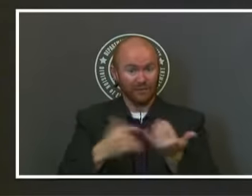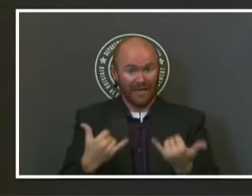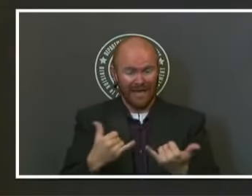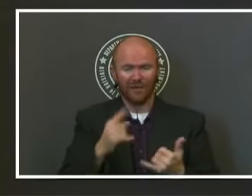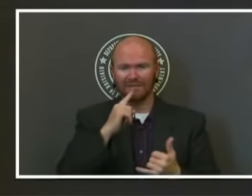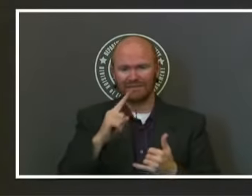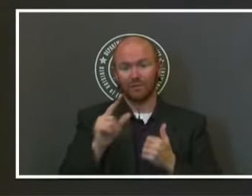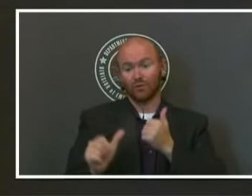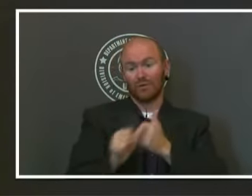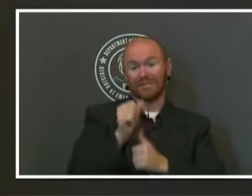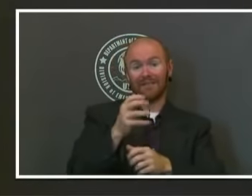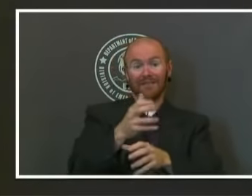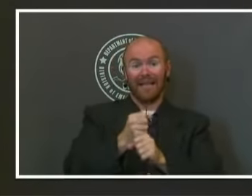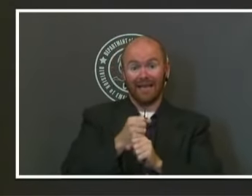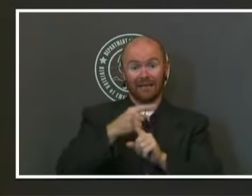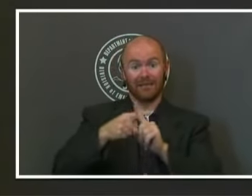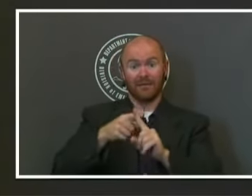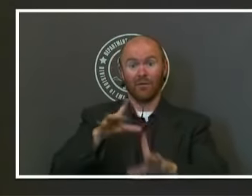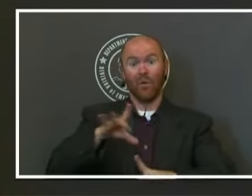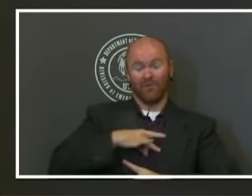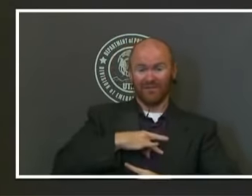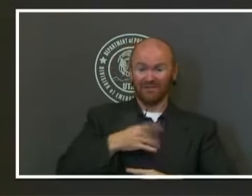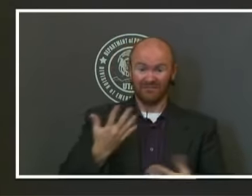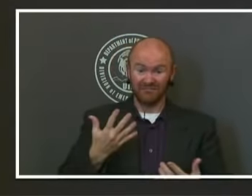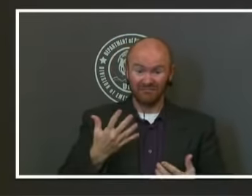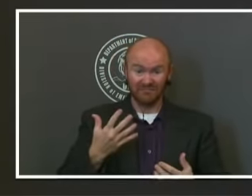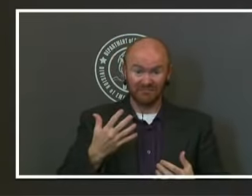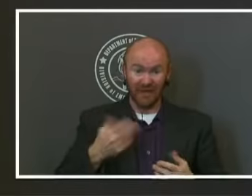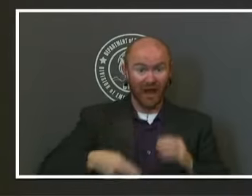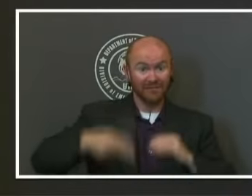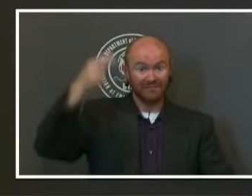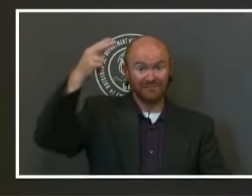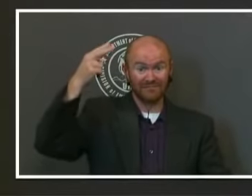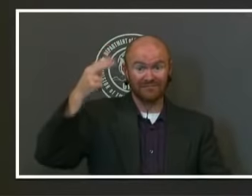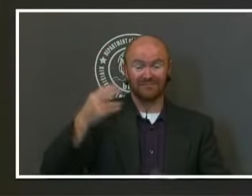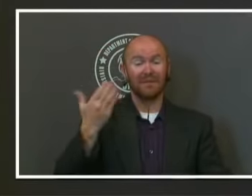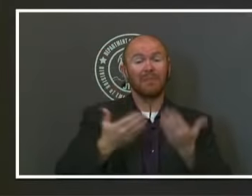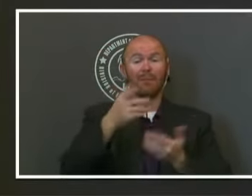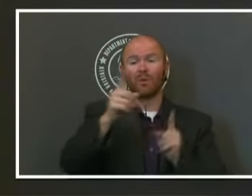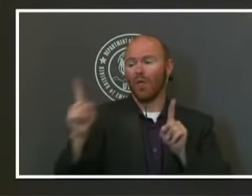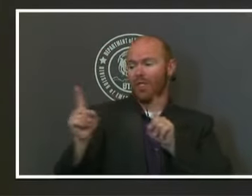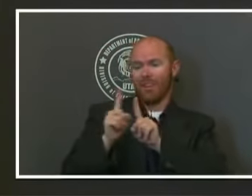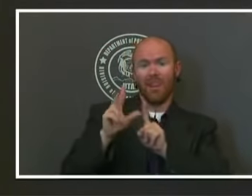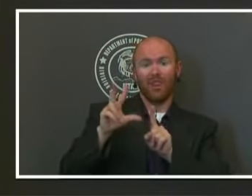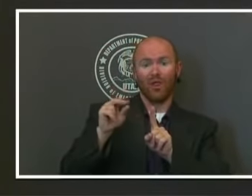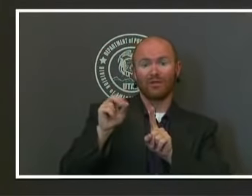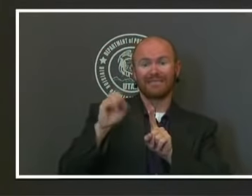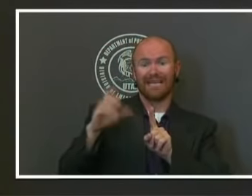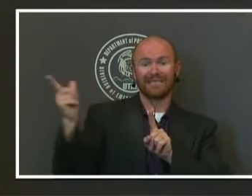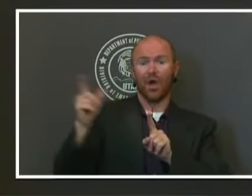coded as a probability you could be only thirty seconds